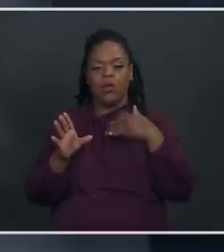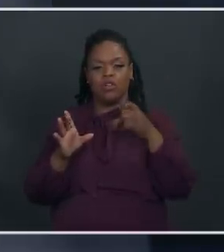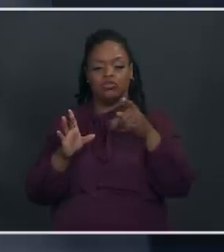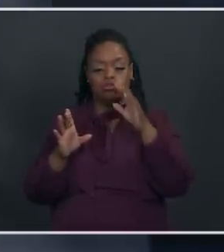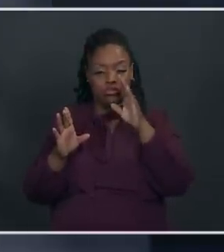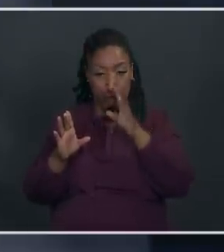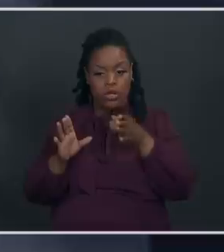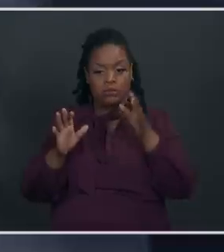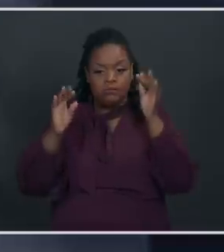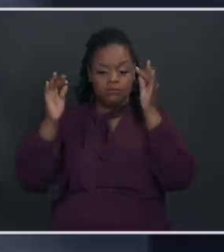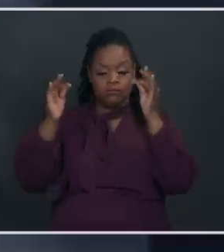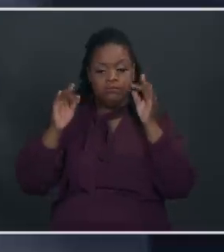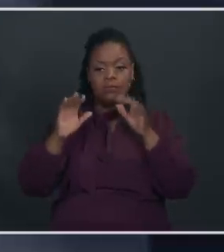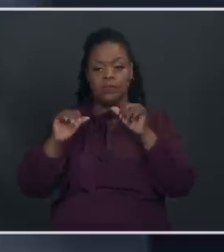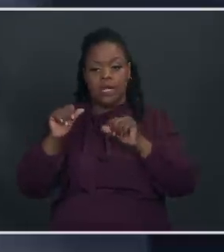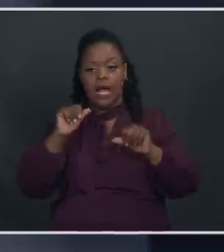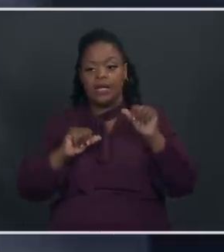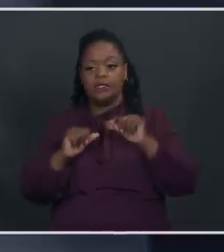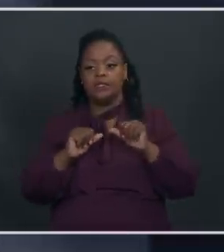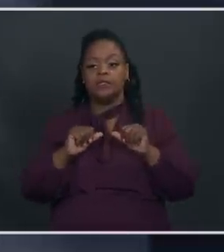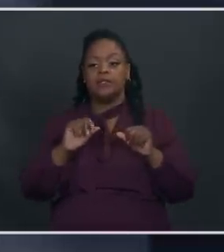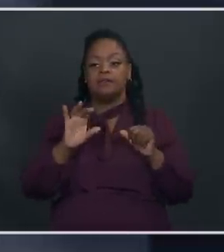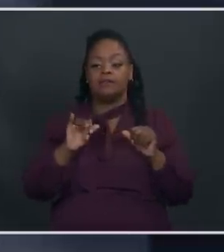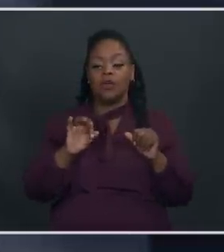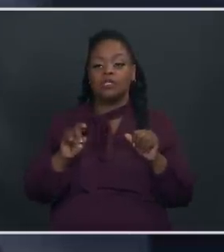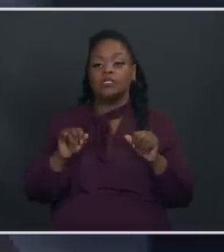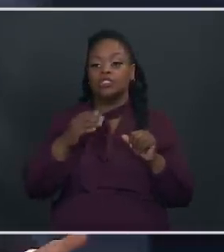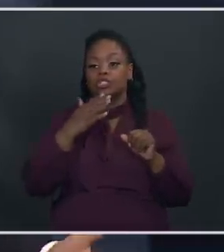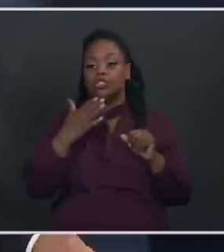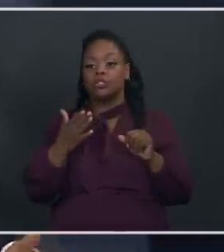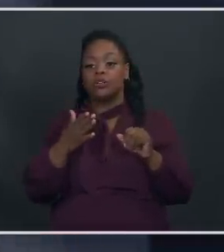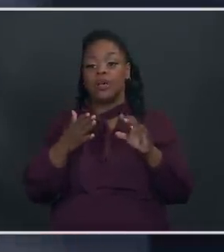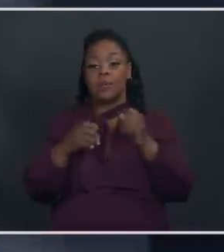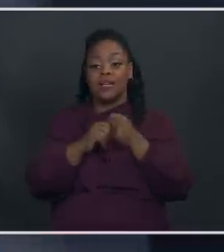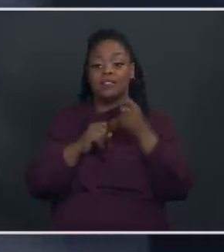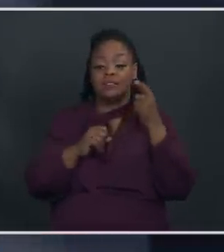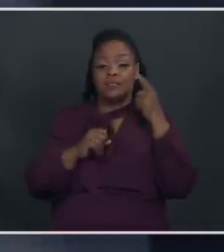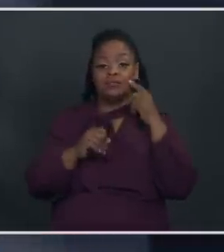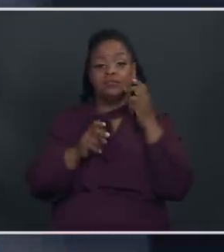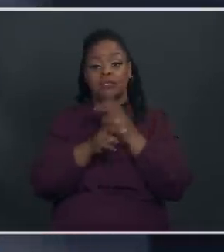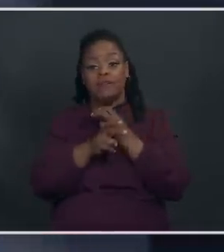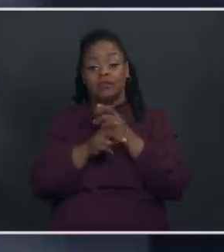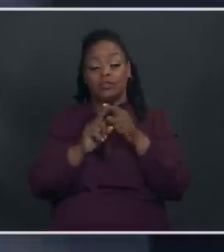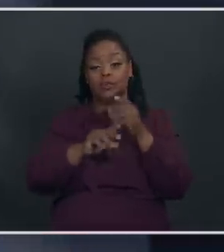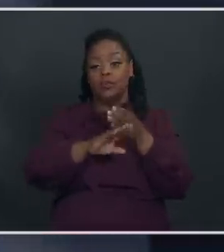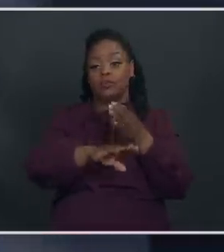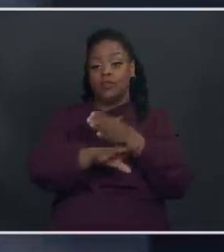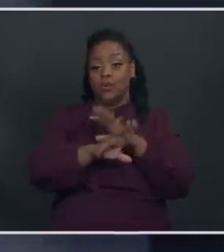and make tough decisions about what we need to do to take the world to a better place, and particularly our own country.